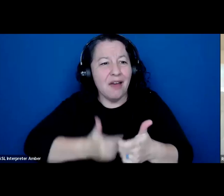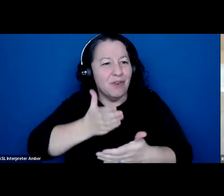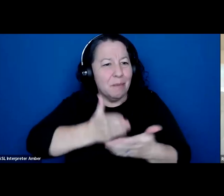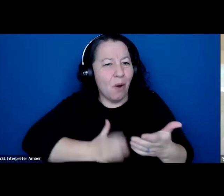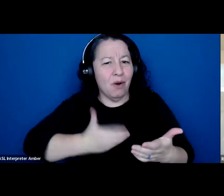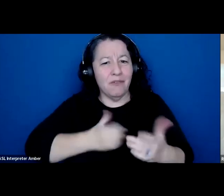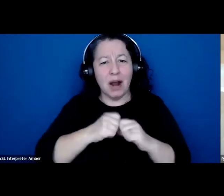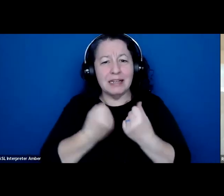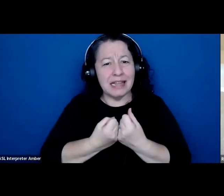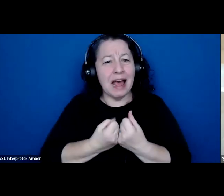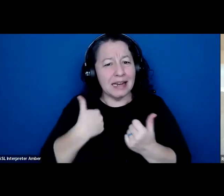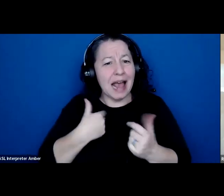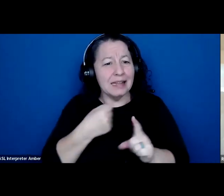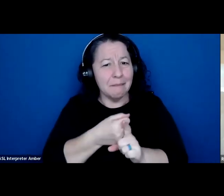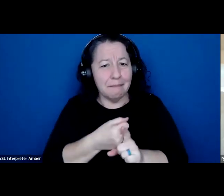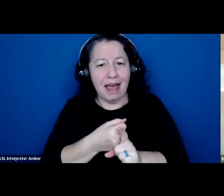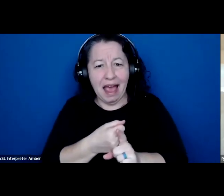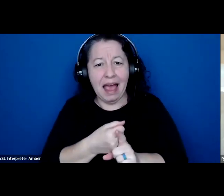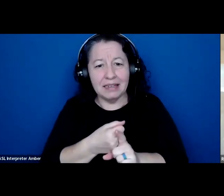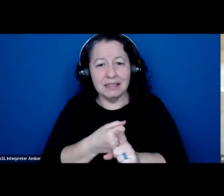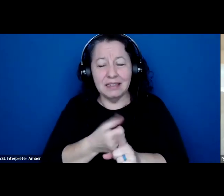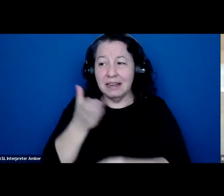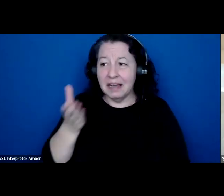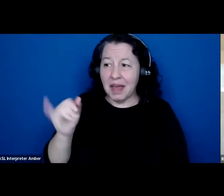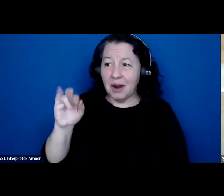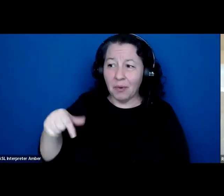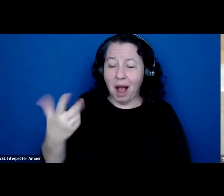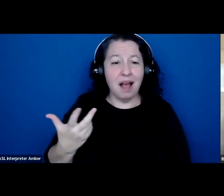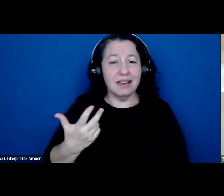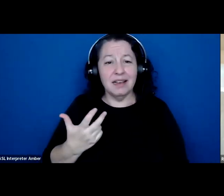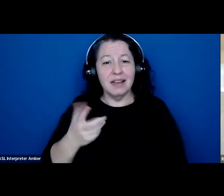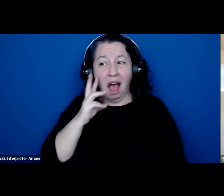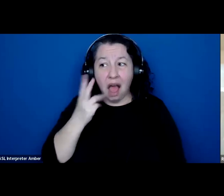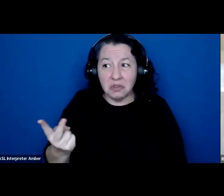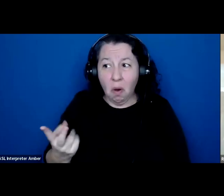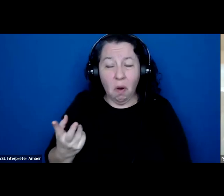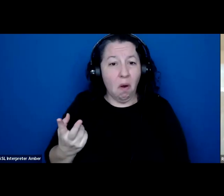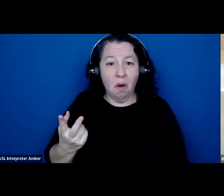In Iraq, I witnessed the havoc that it has on people and the land, the